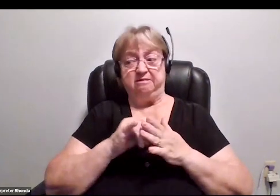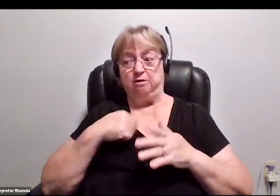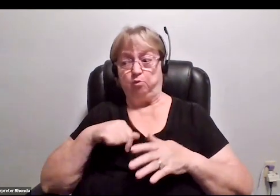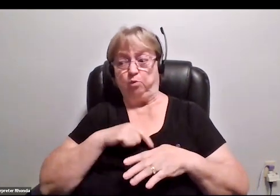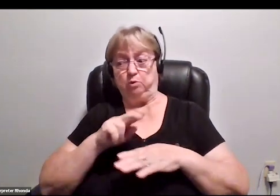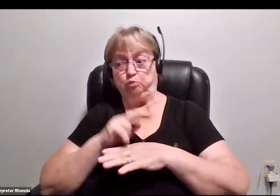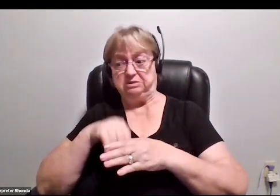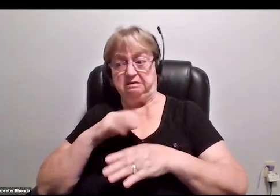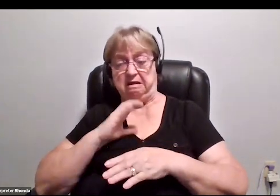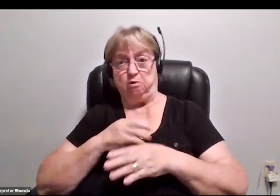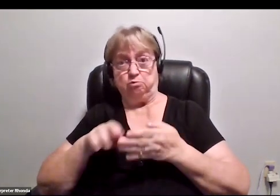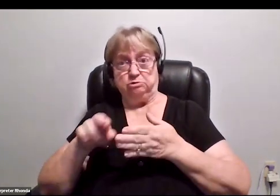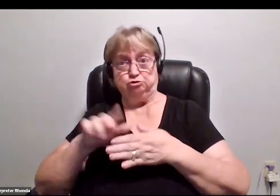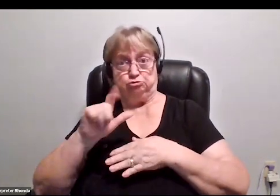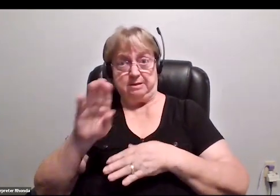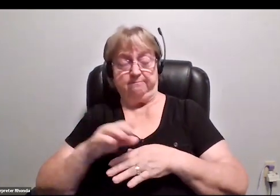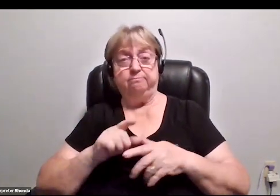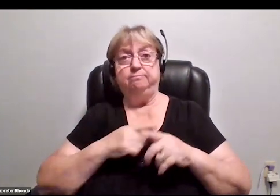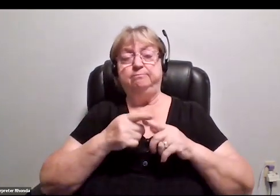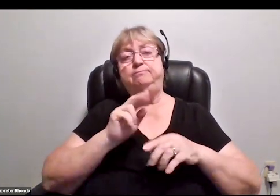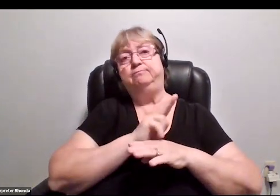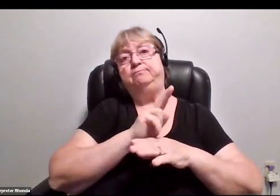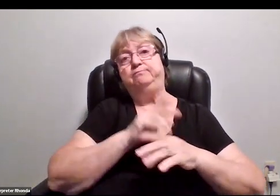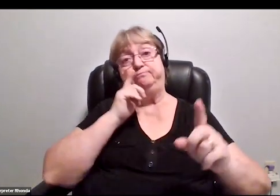Then we use these goals to make our project